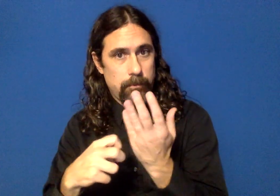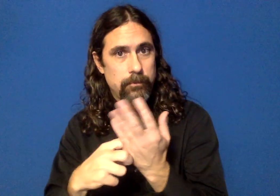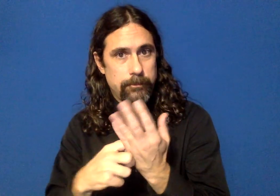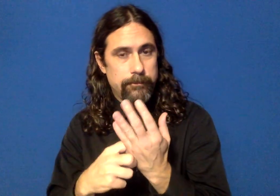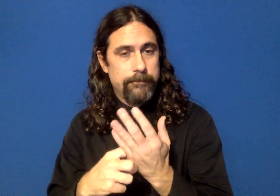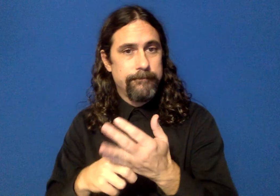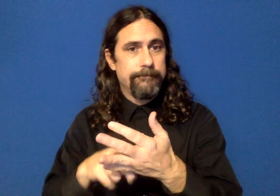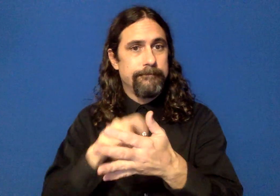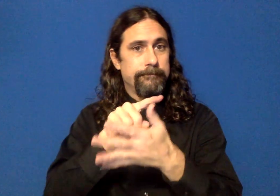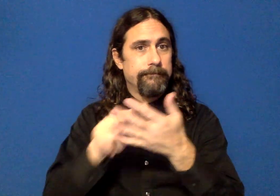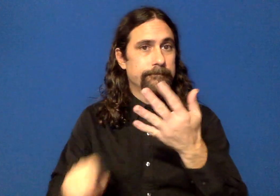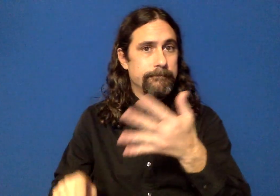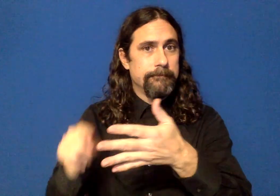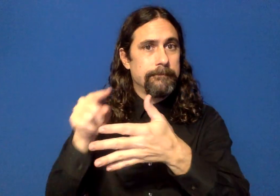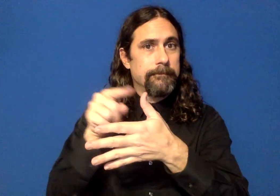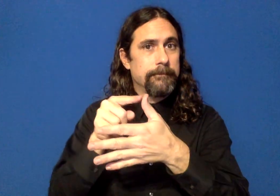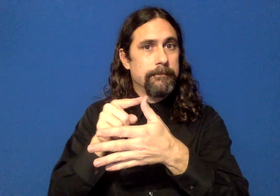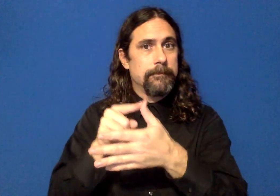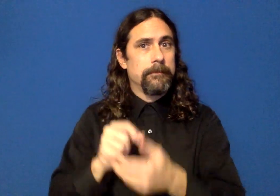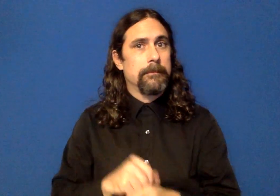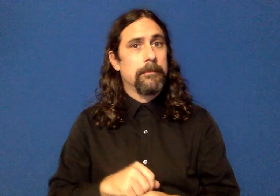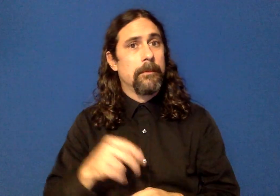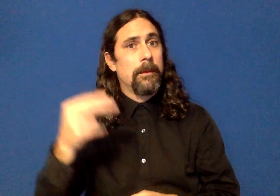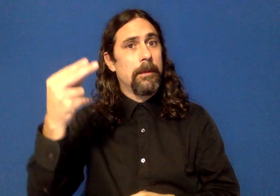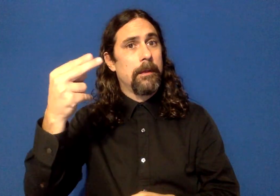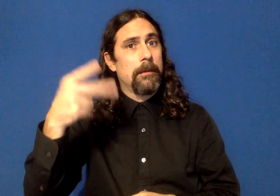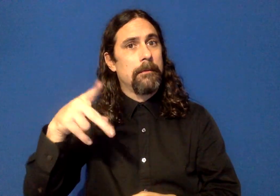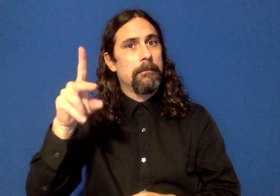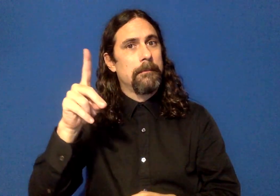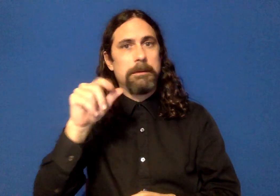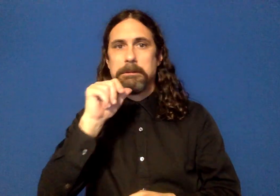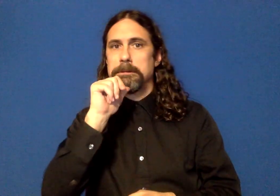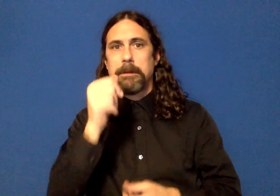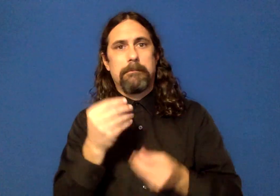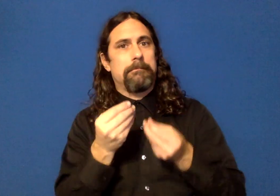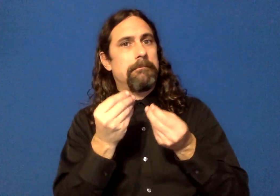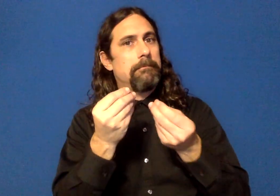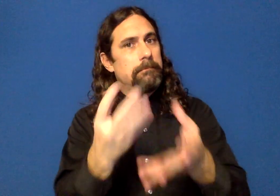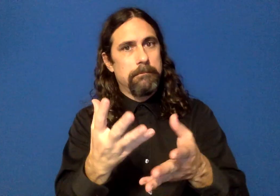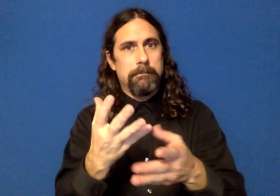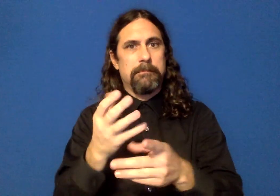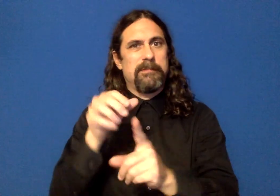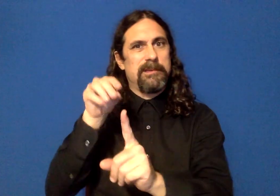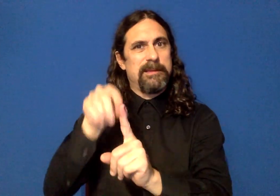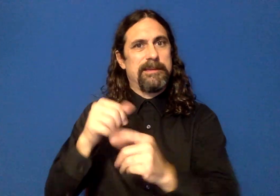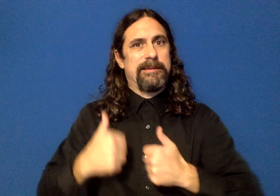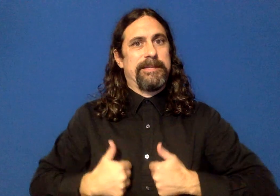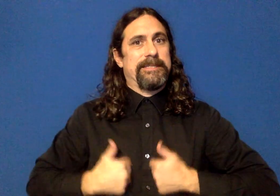Section 8 and other vouchers: -HPD does not issue tenant-based Housing